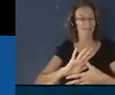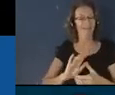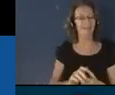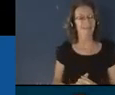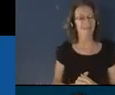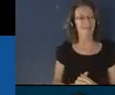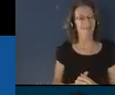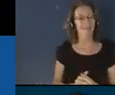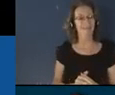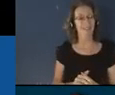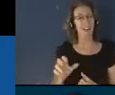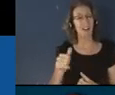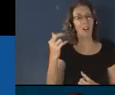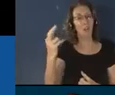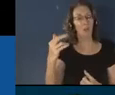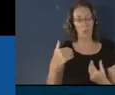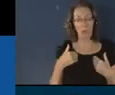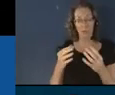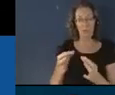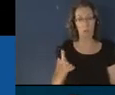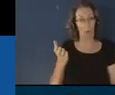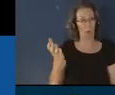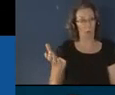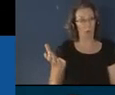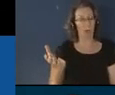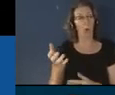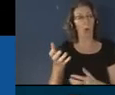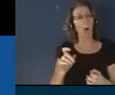Another reason we're having the ASL interpreters involved is we want to make our conference as